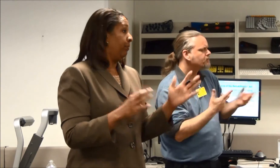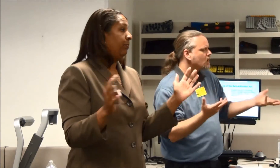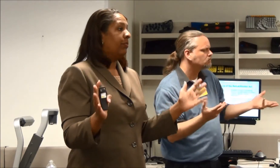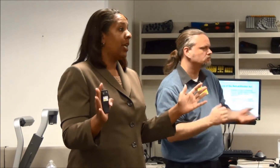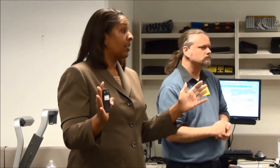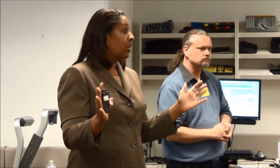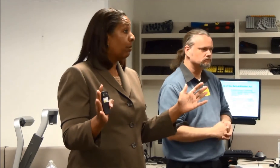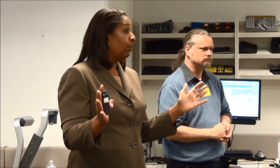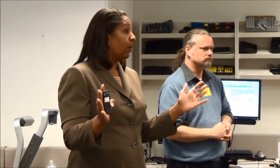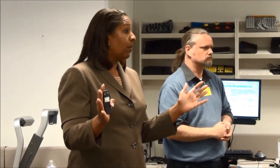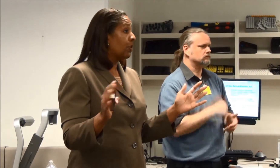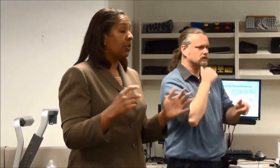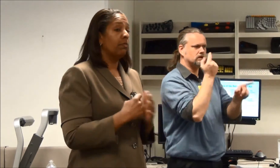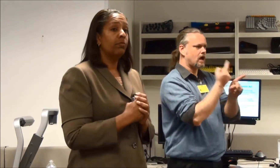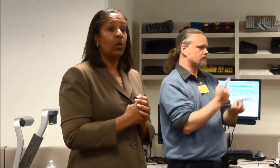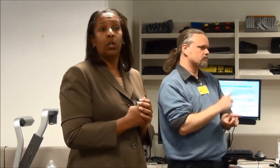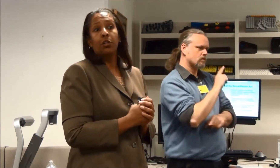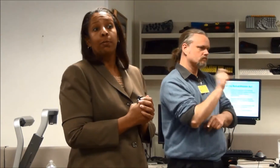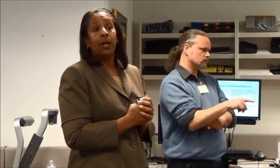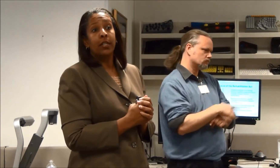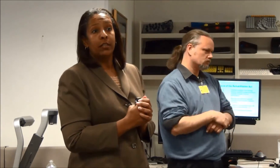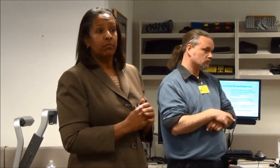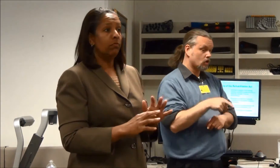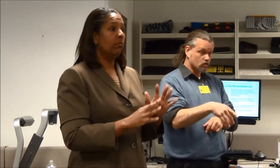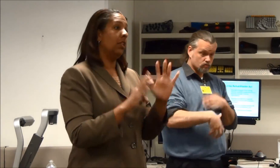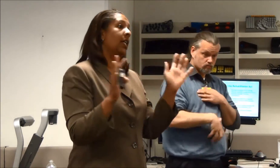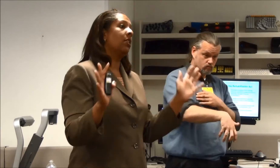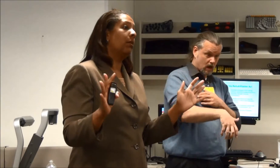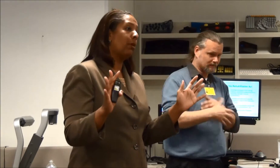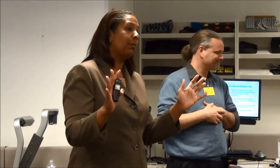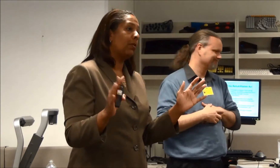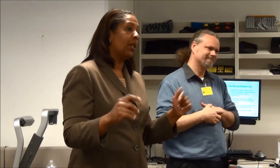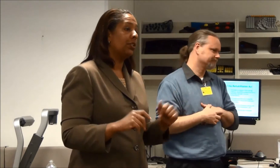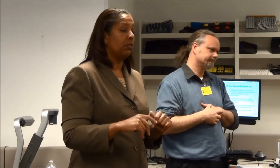That's an inappropriate question. Are you pregnant? That's an inappropriate question.